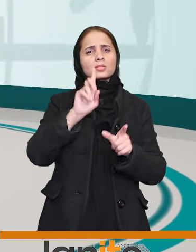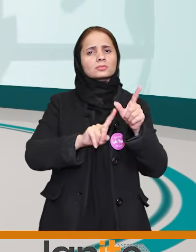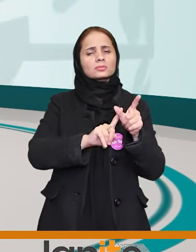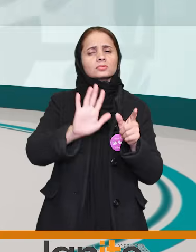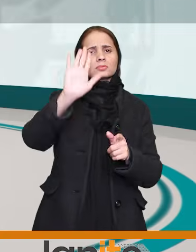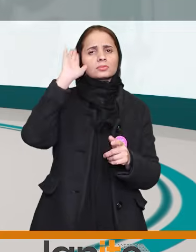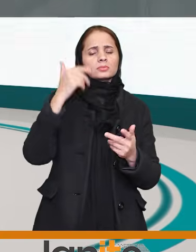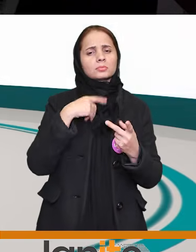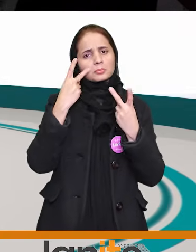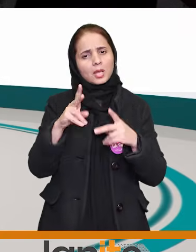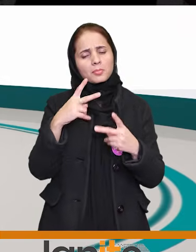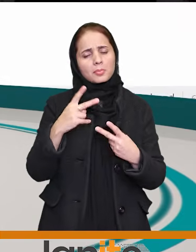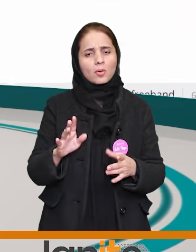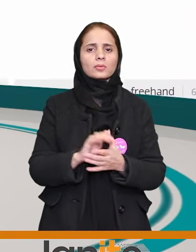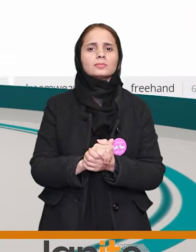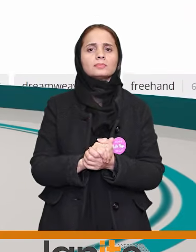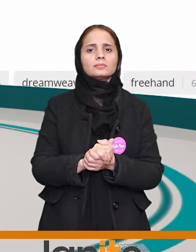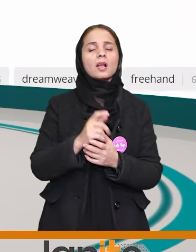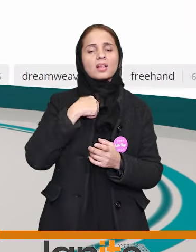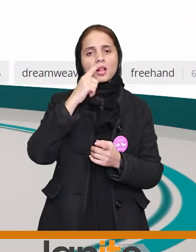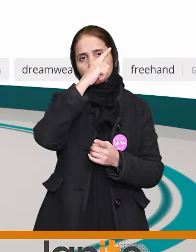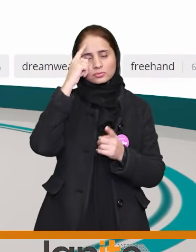Be it web, be it graphics. By the grace of Almighty, God has been very kind.